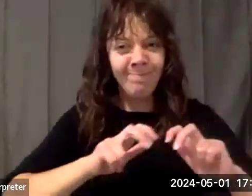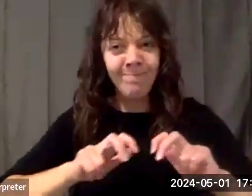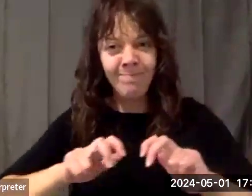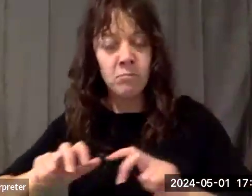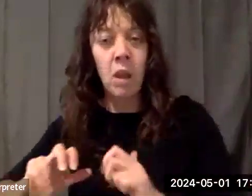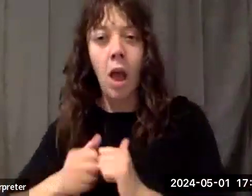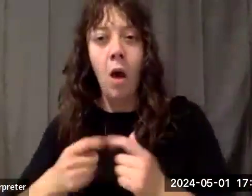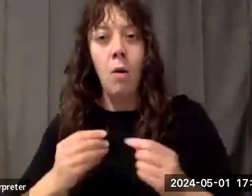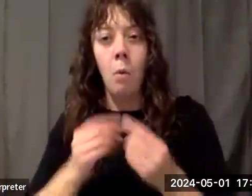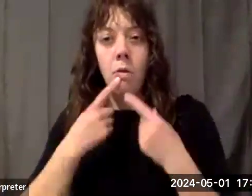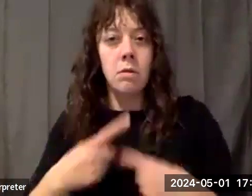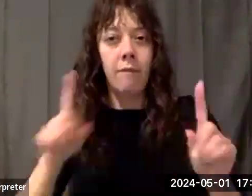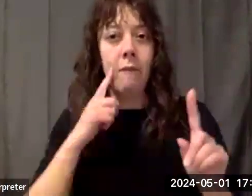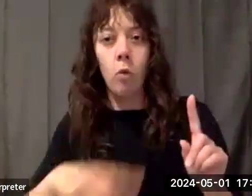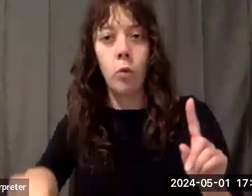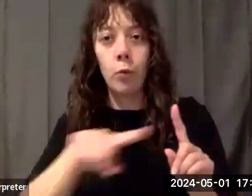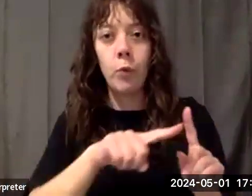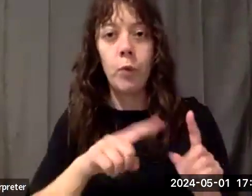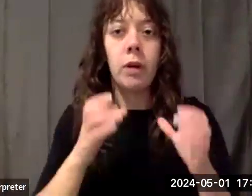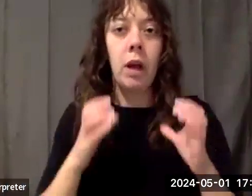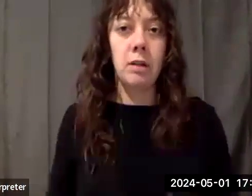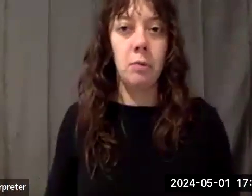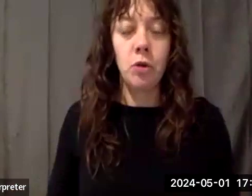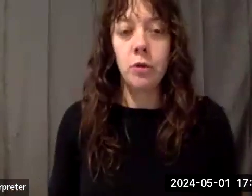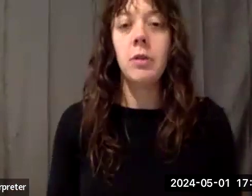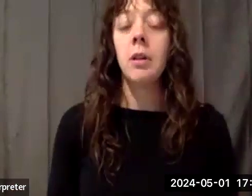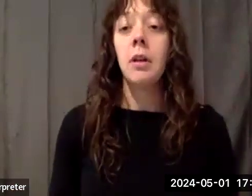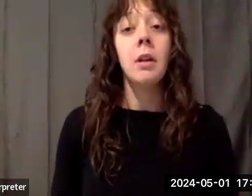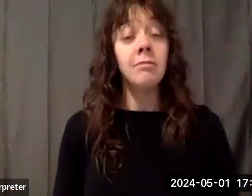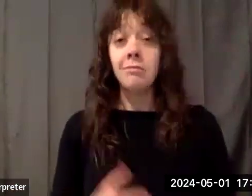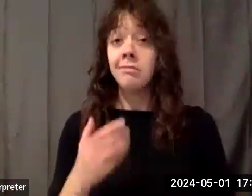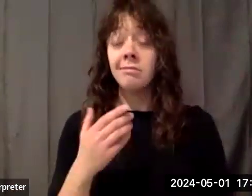And most importantly of all, it, it, it works and we have data to indicate that it works.